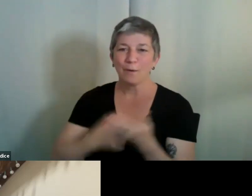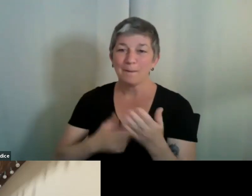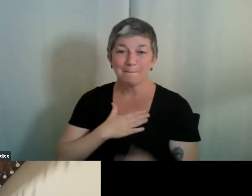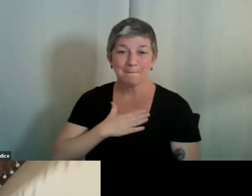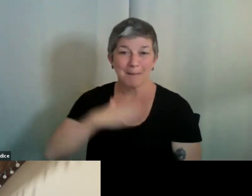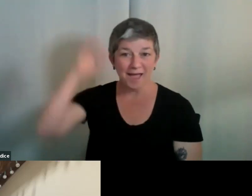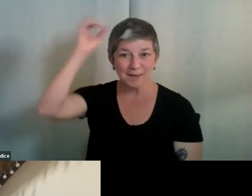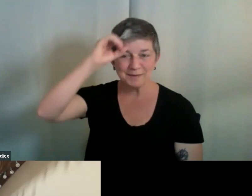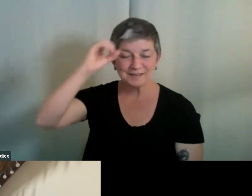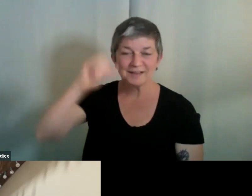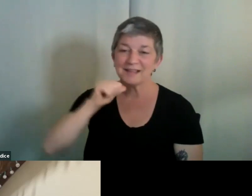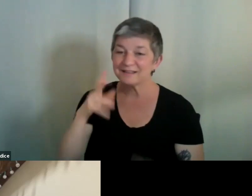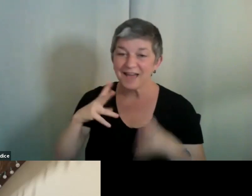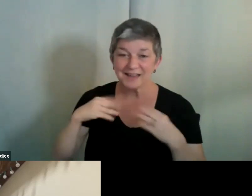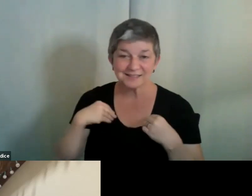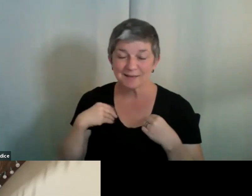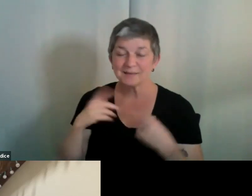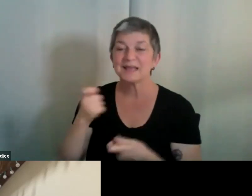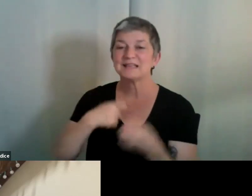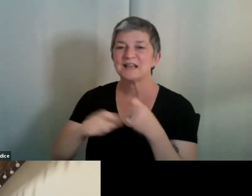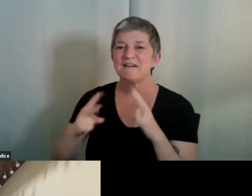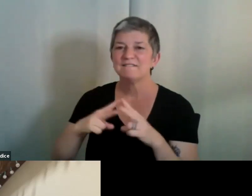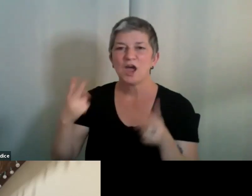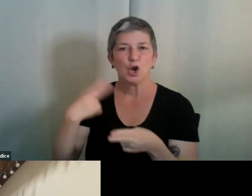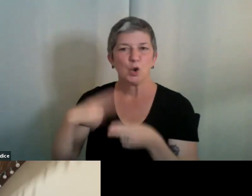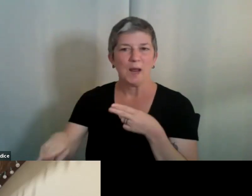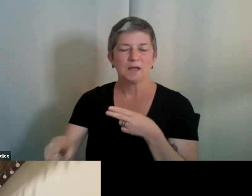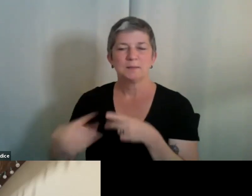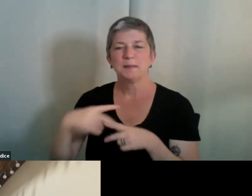face value. Instead, they were very quick to be dismissive of